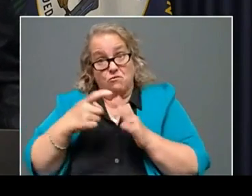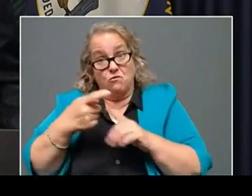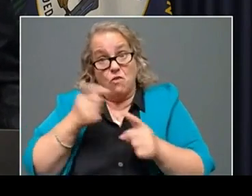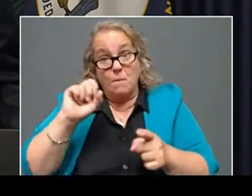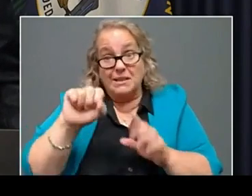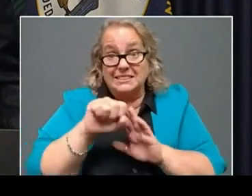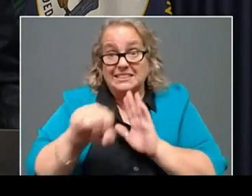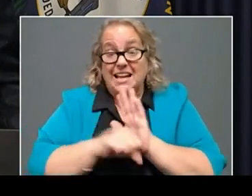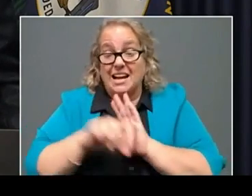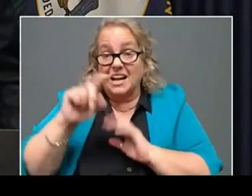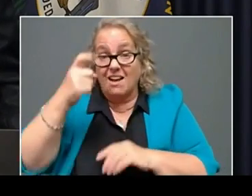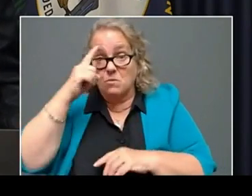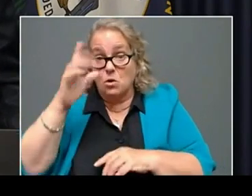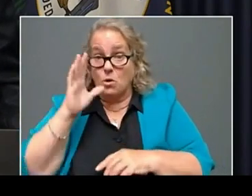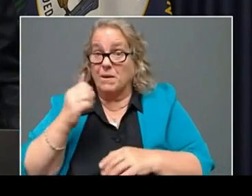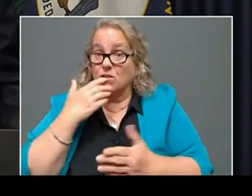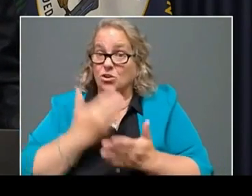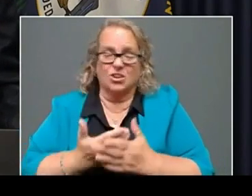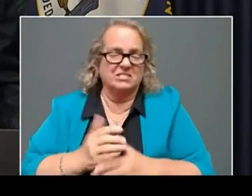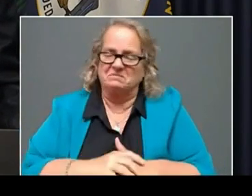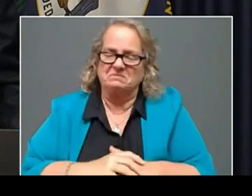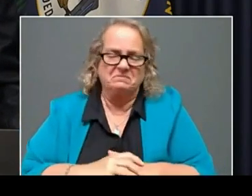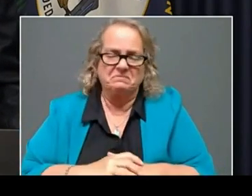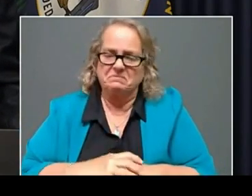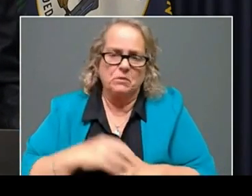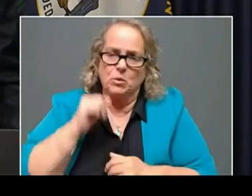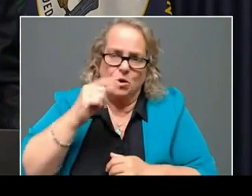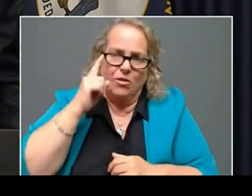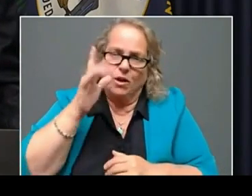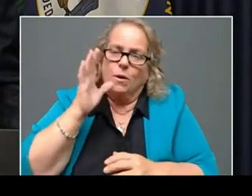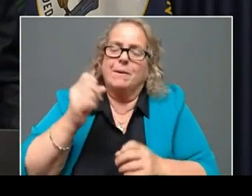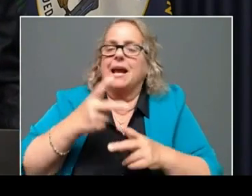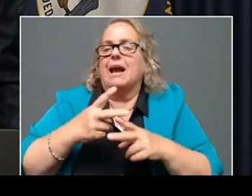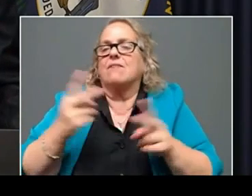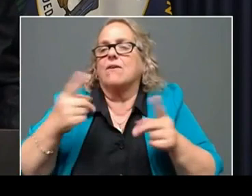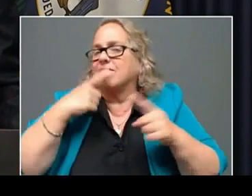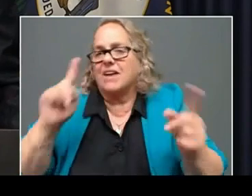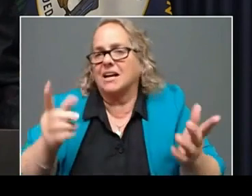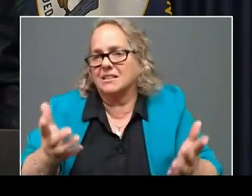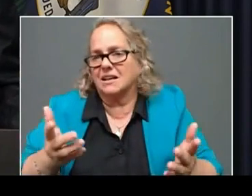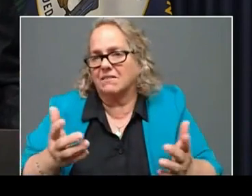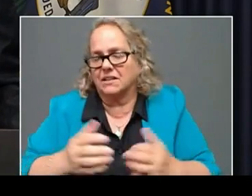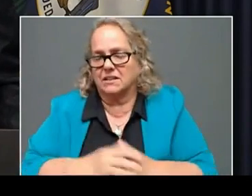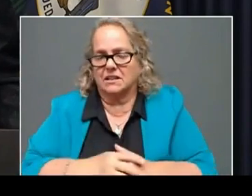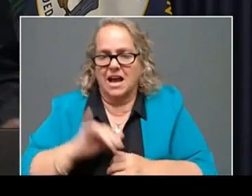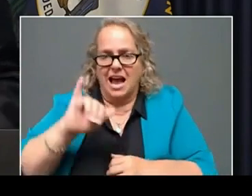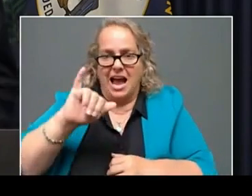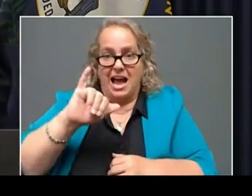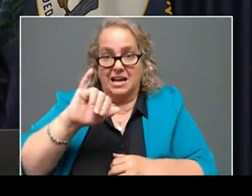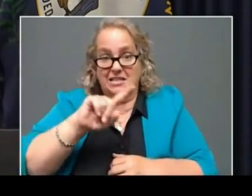that that we're that we're taking. Do we have Isaiah kim Martinez? Hi, I'm